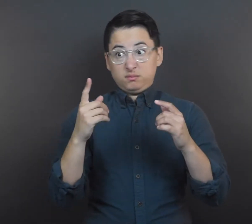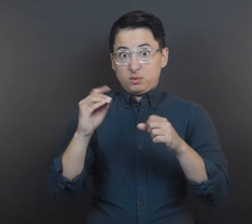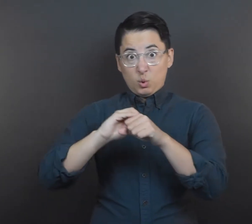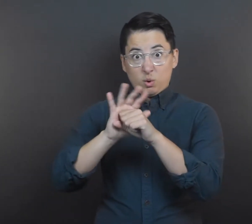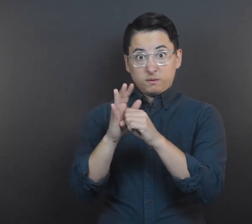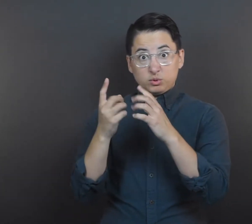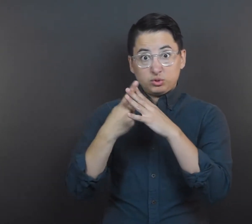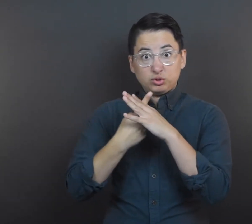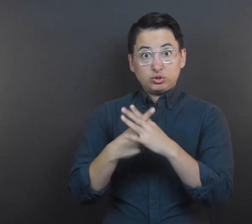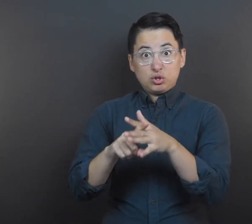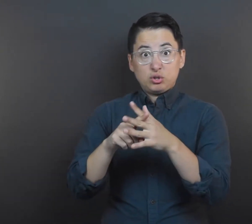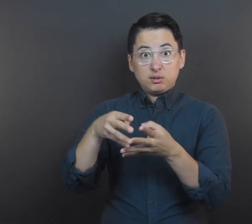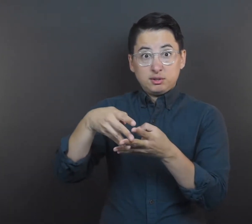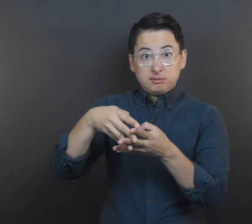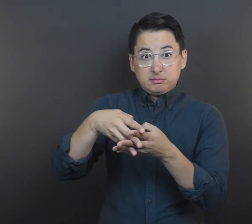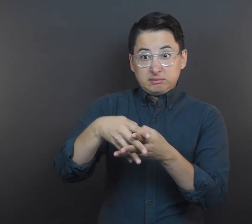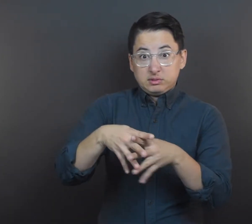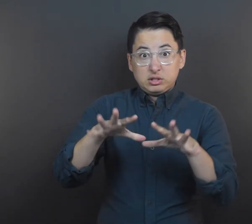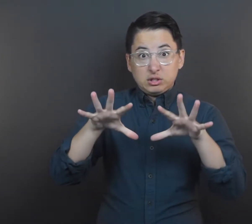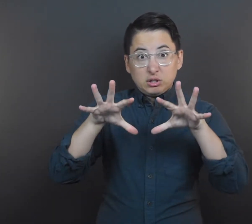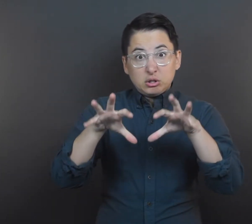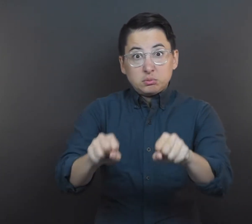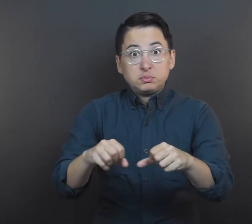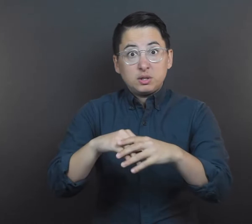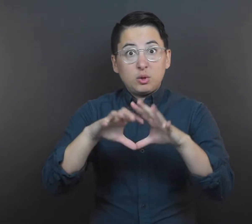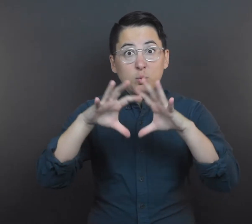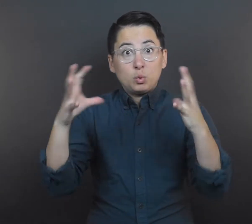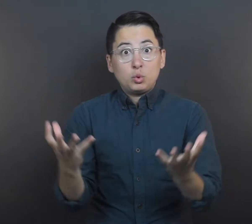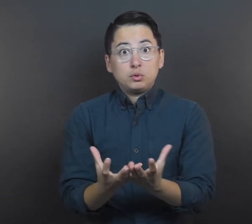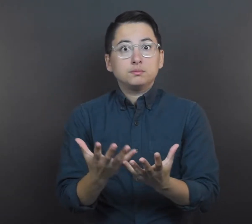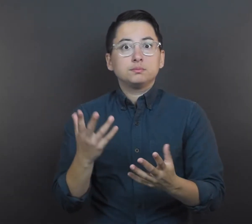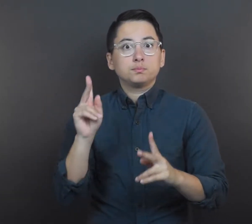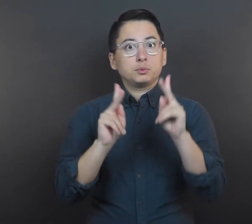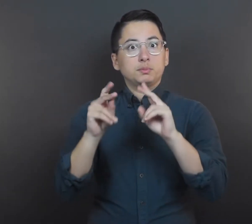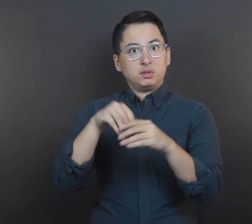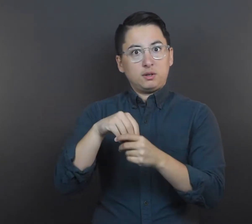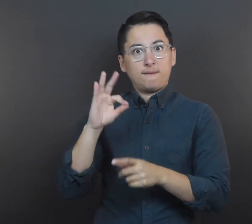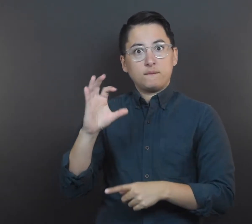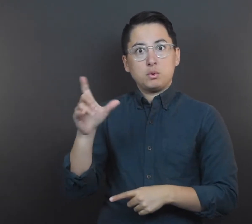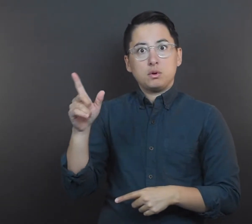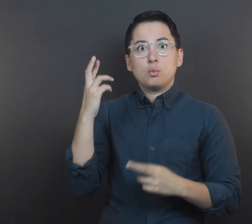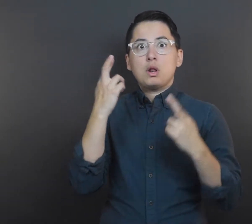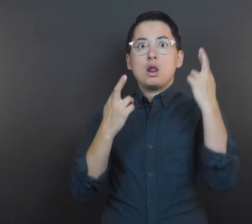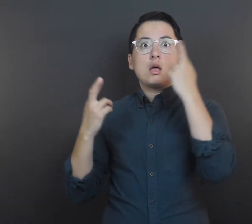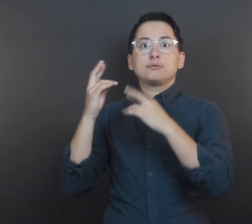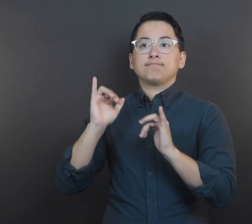But when COVID-19 started to take root around the globe, people in Fort Collins started